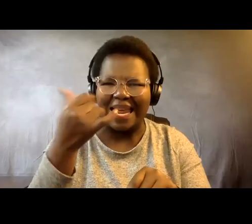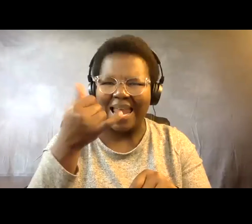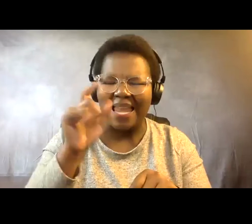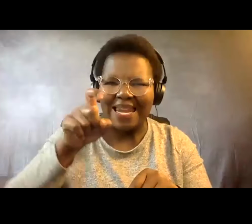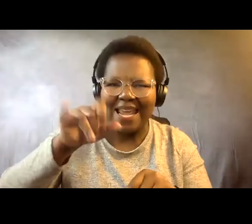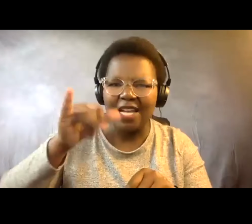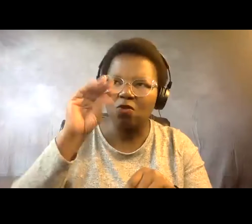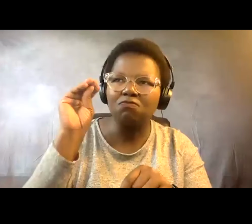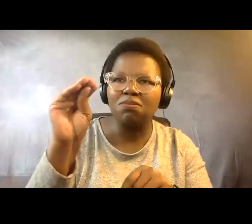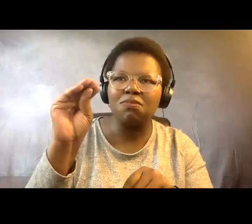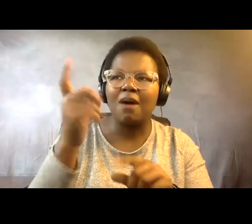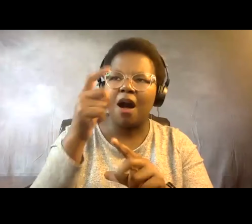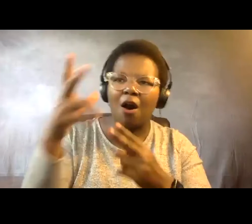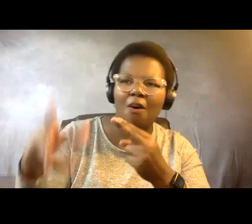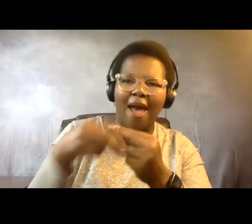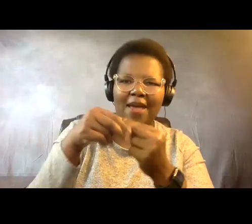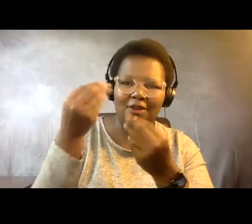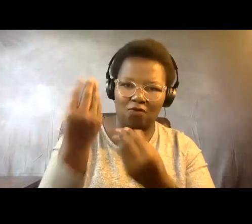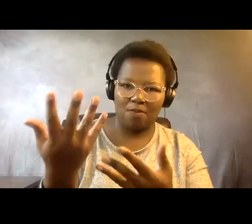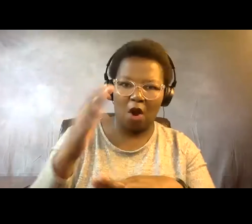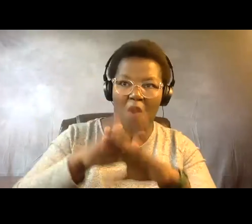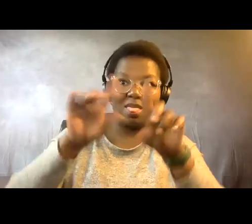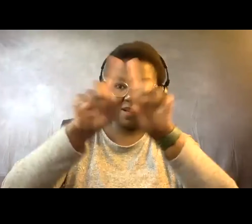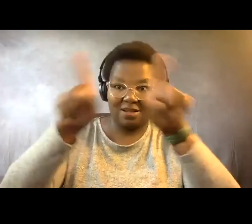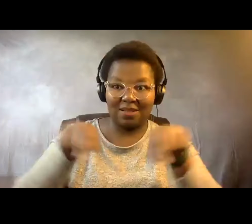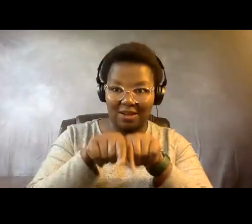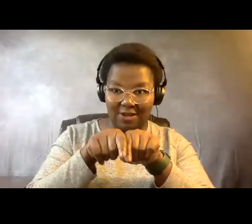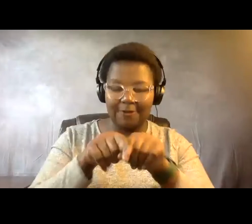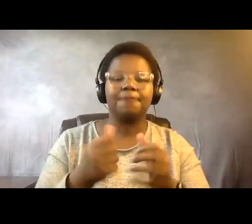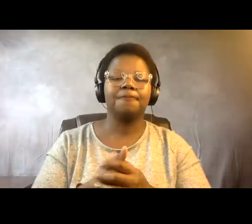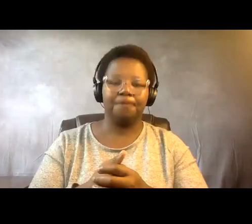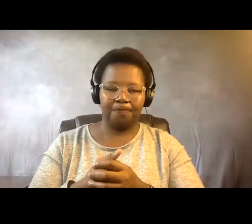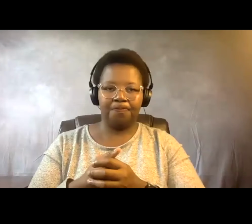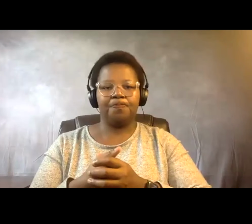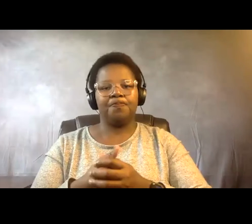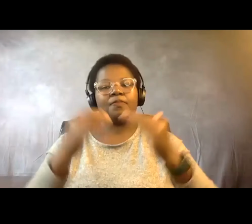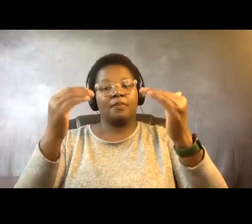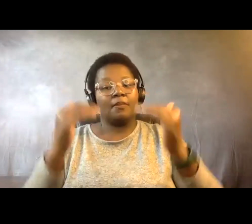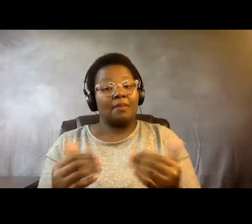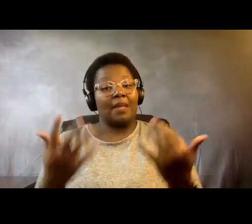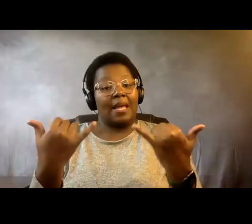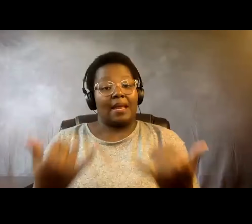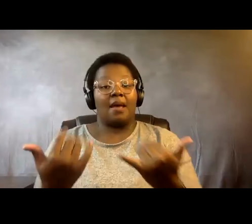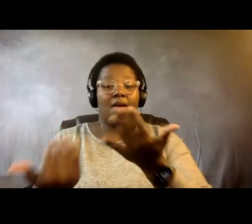things like that. And then you might have things you can't document directly in the